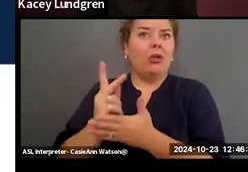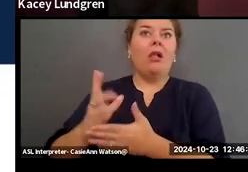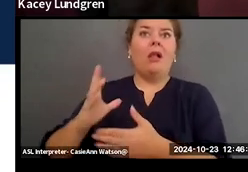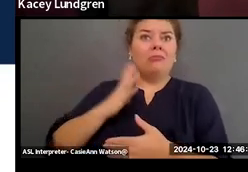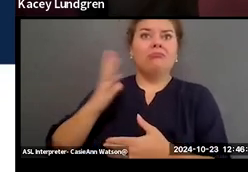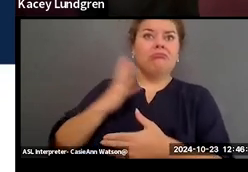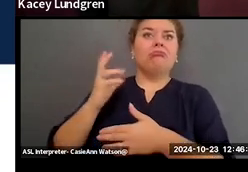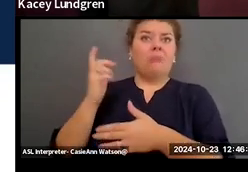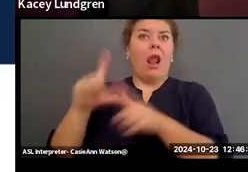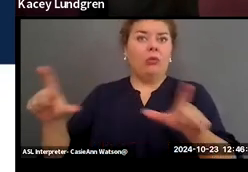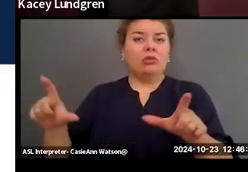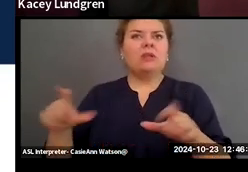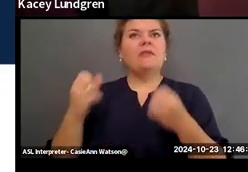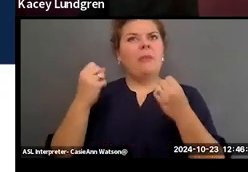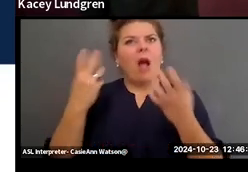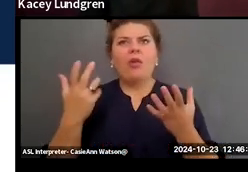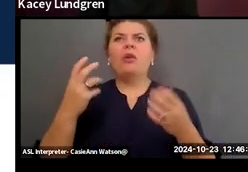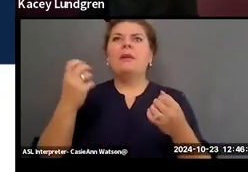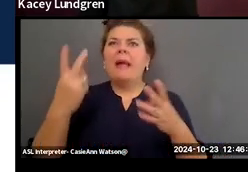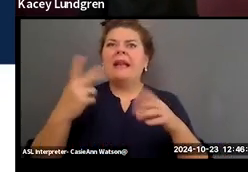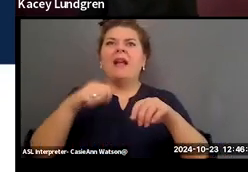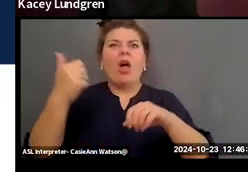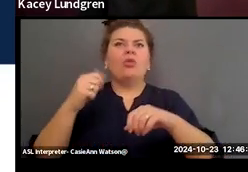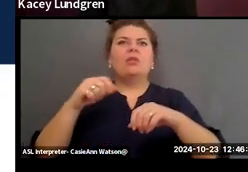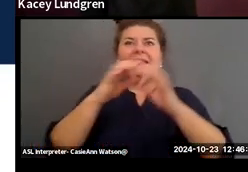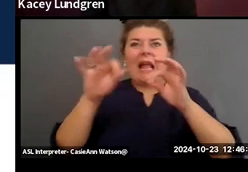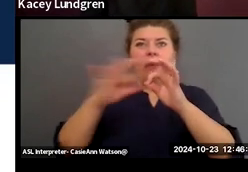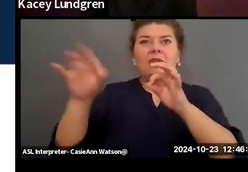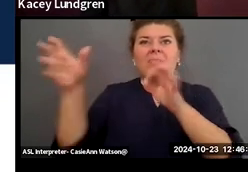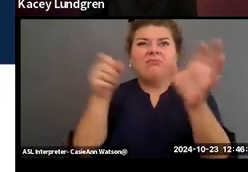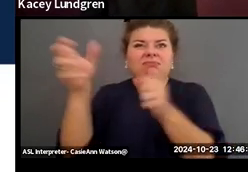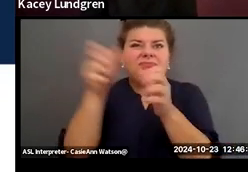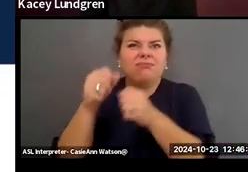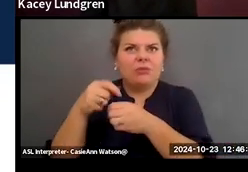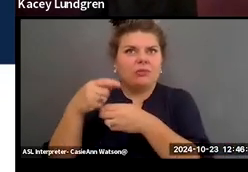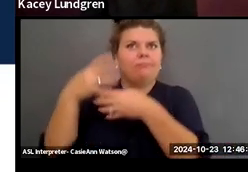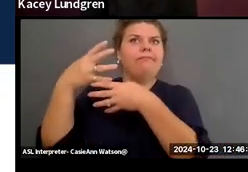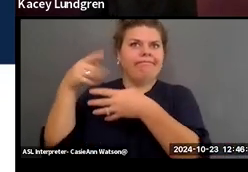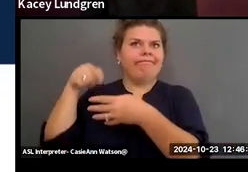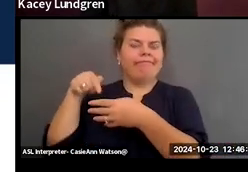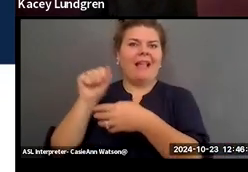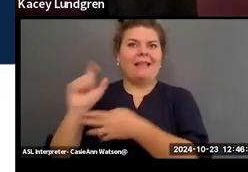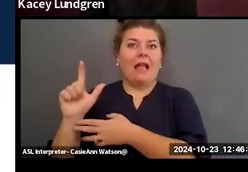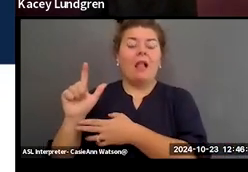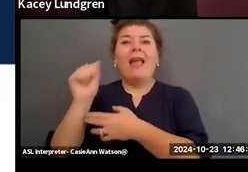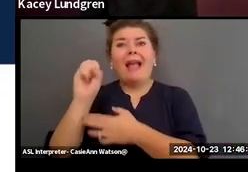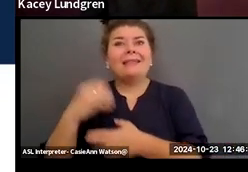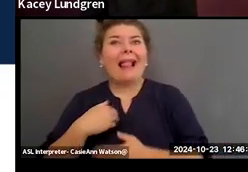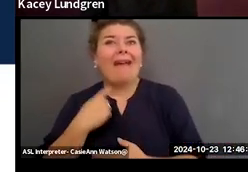of several other sign languages and is distinct from English. Like other languages, ASL has accents and dialects.